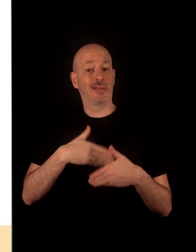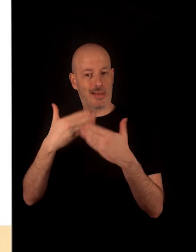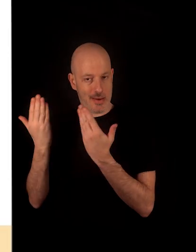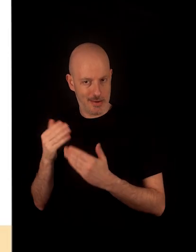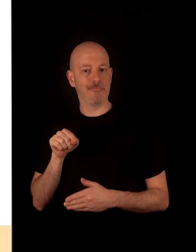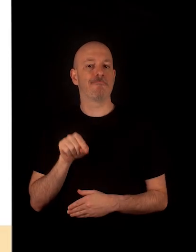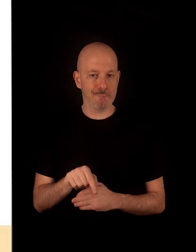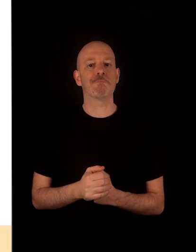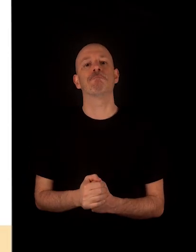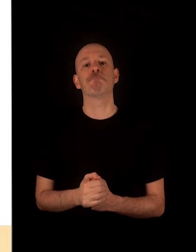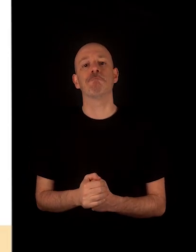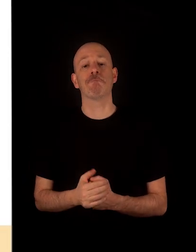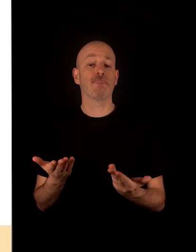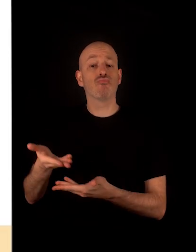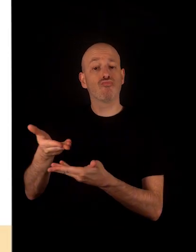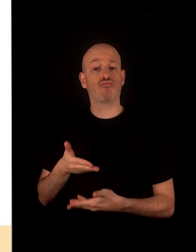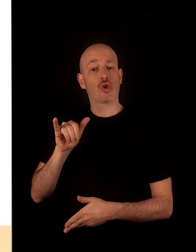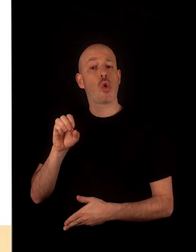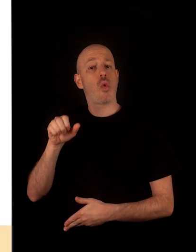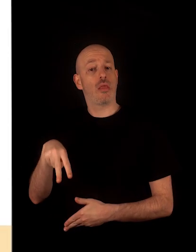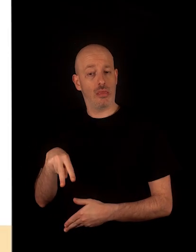There is a scale of payment as you see here.